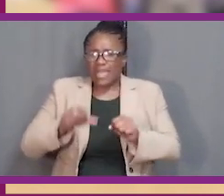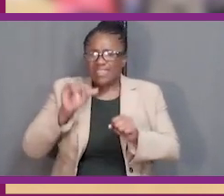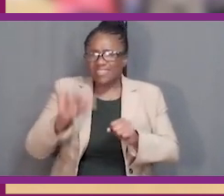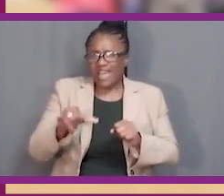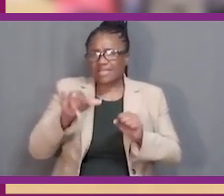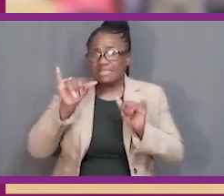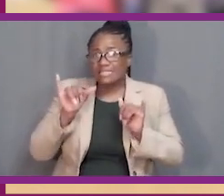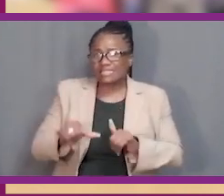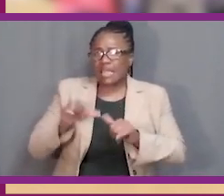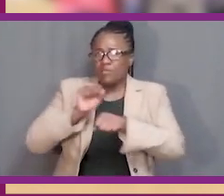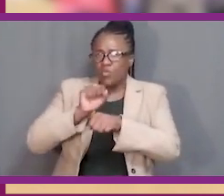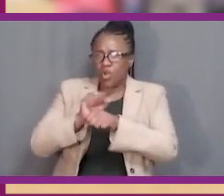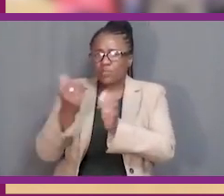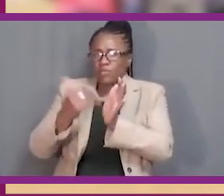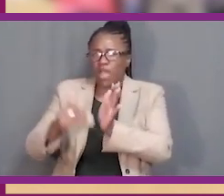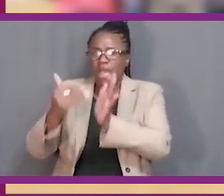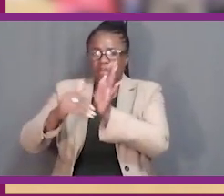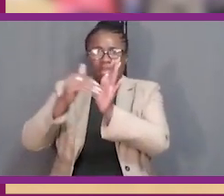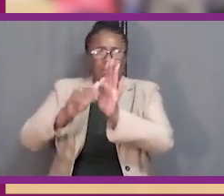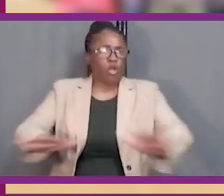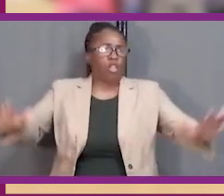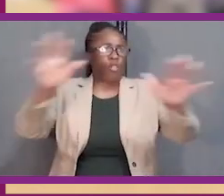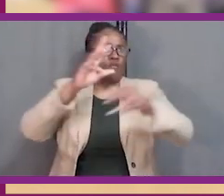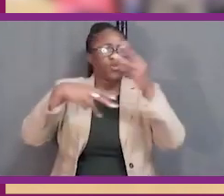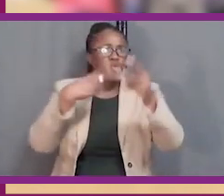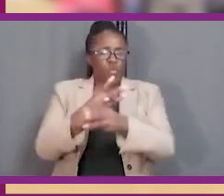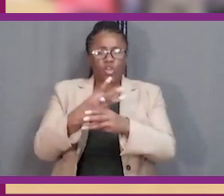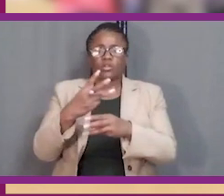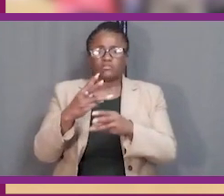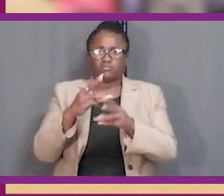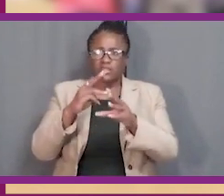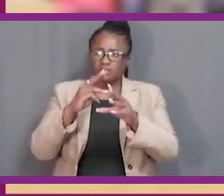work be replicated in other organizations of persons with disabilities just to ensure that